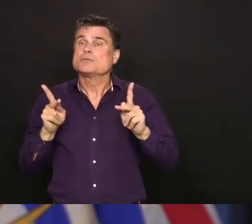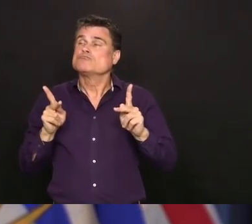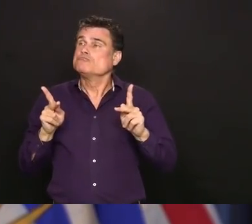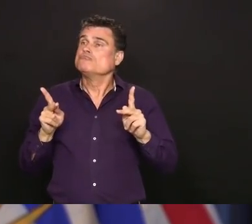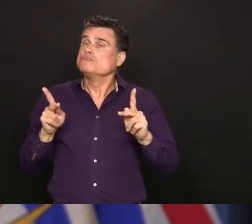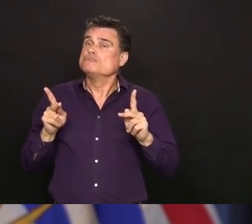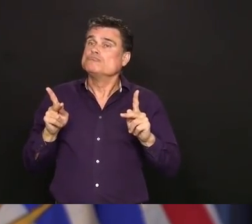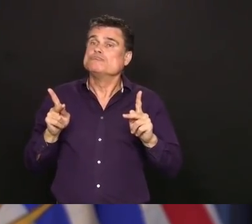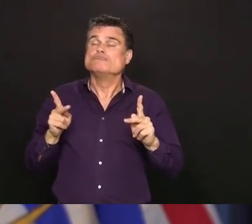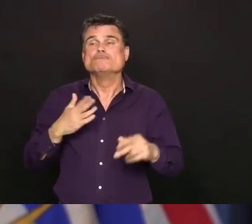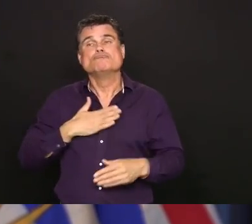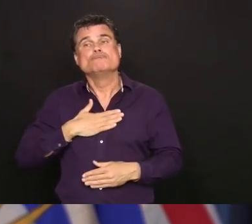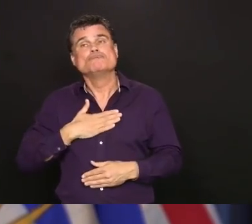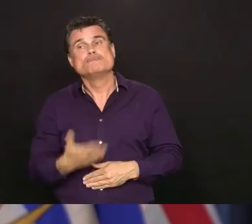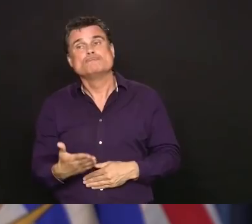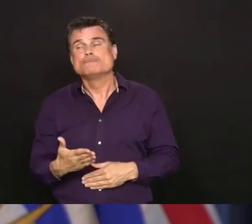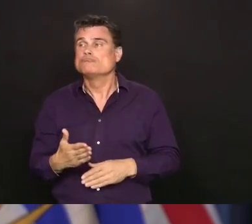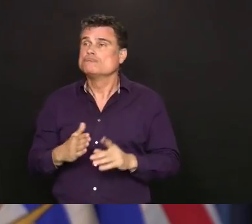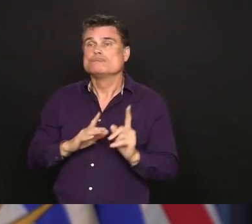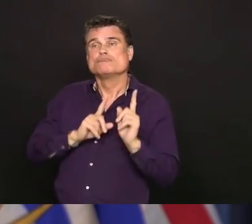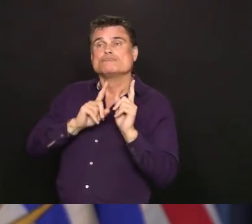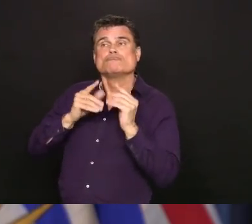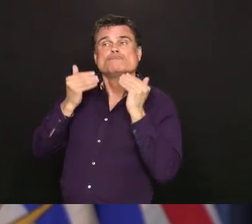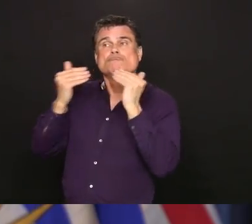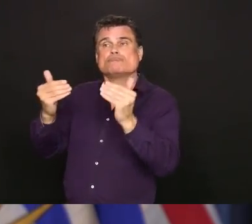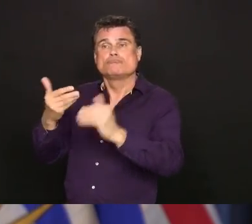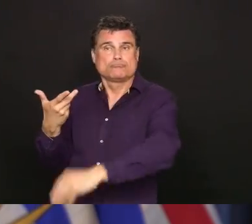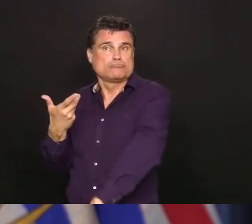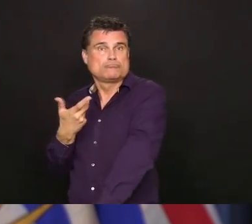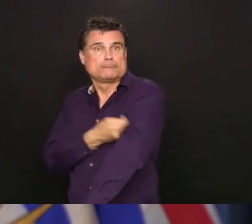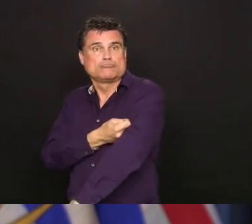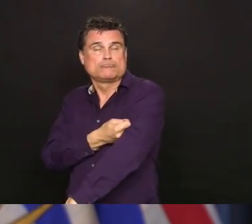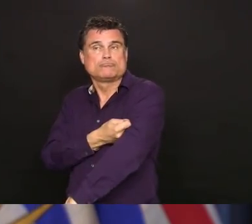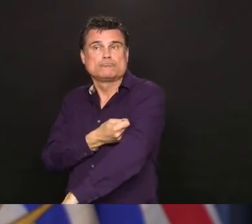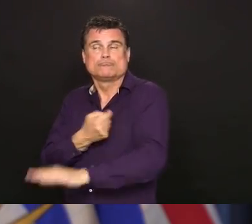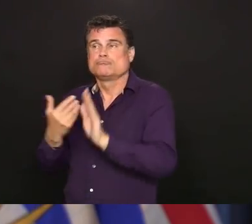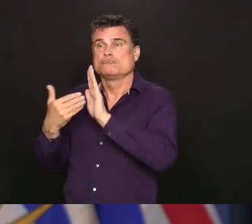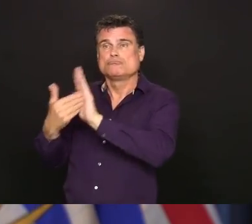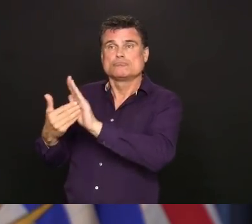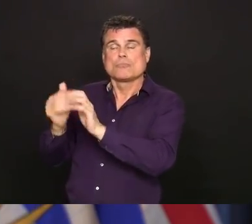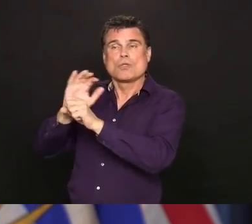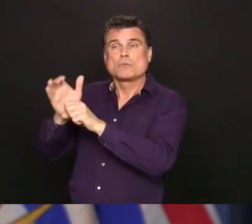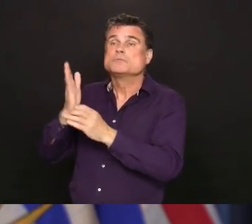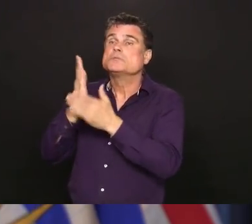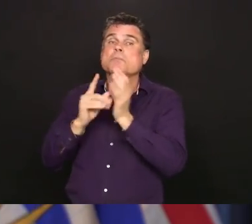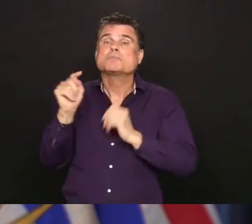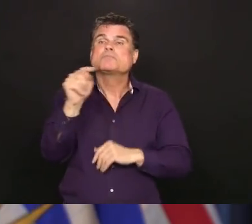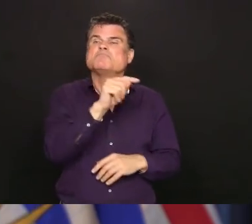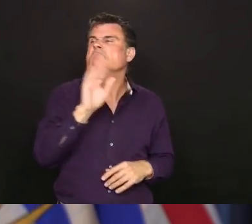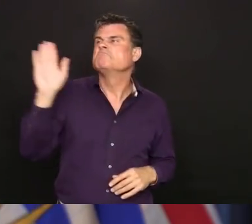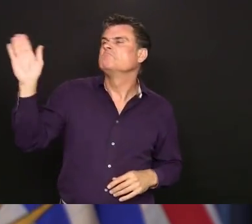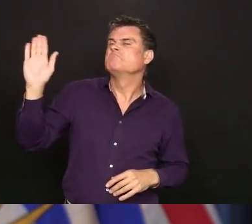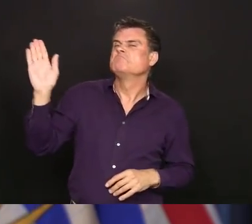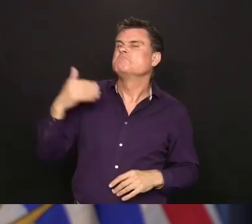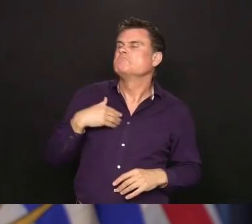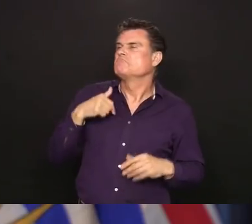provide adequate herd immunity once we get to the point where we have a vaccine, and do we have any